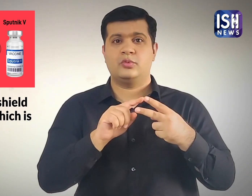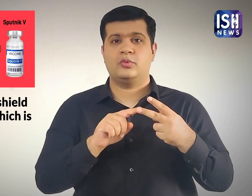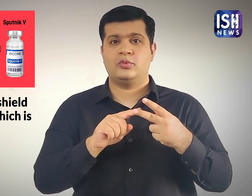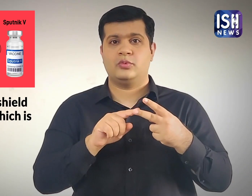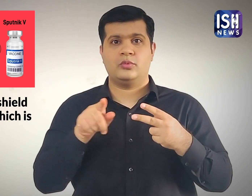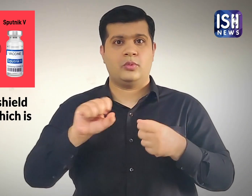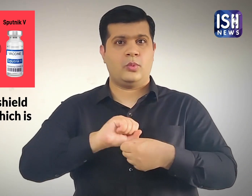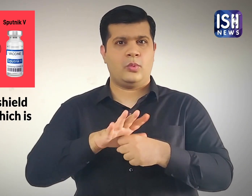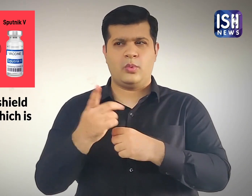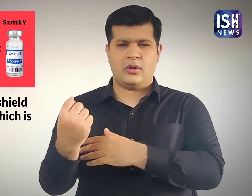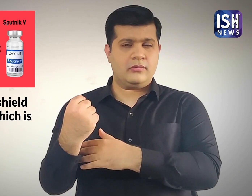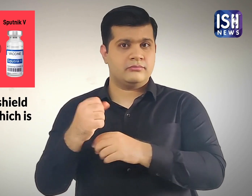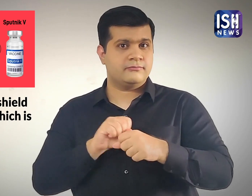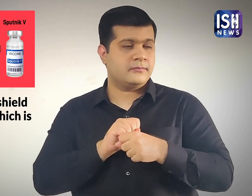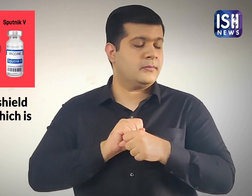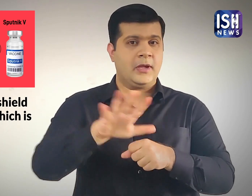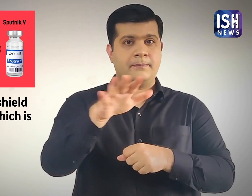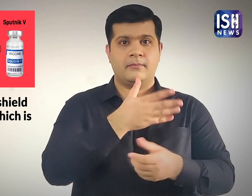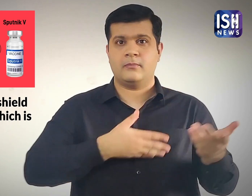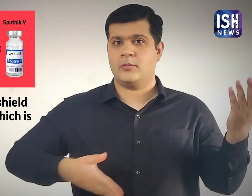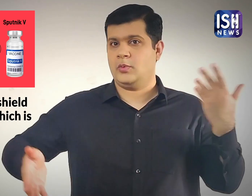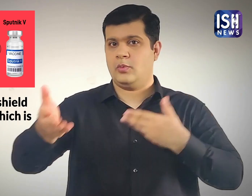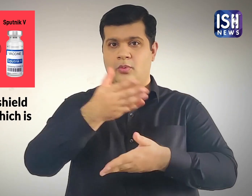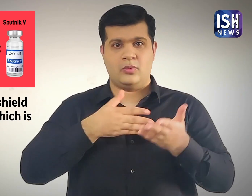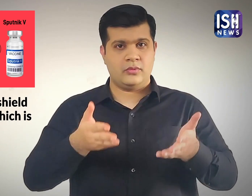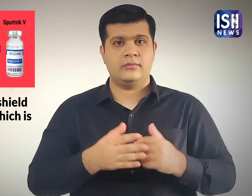These are the 2 main points that people are worried about.